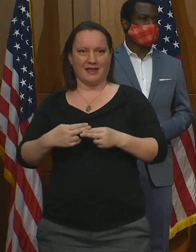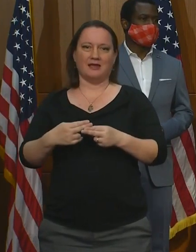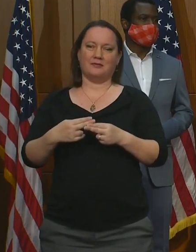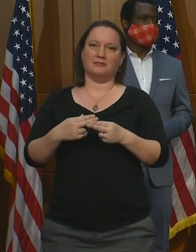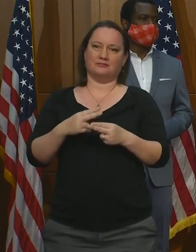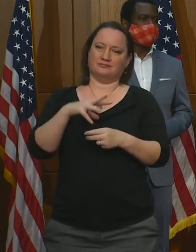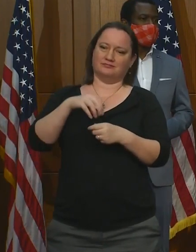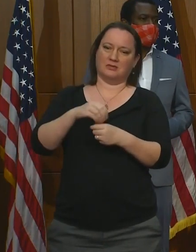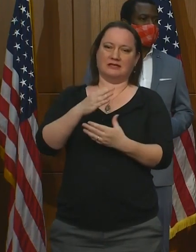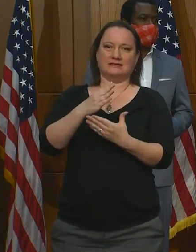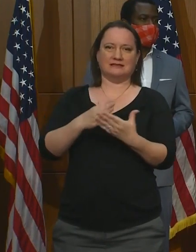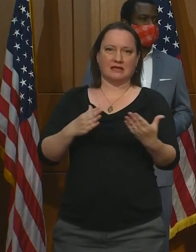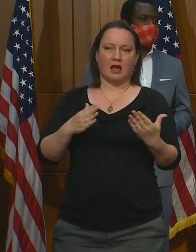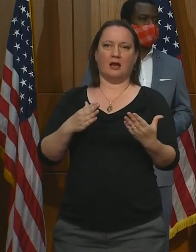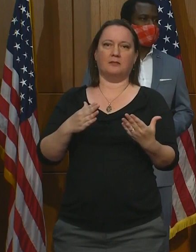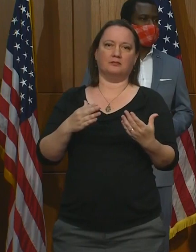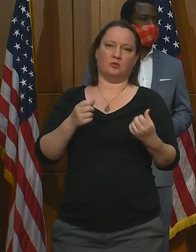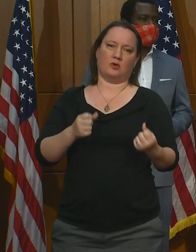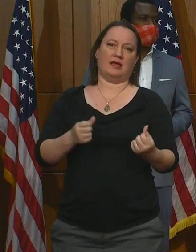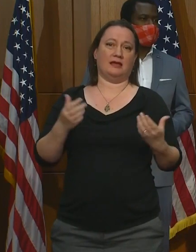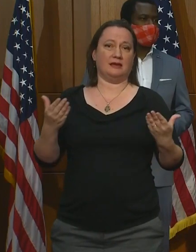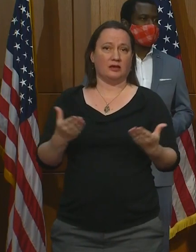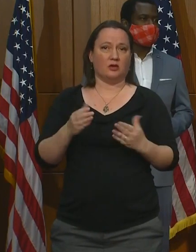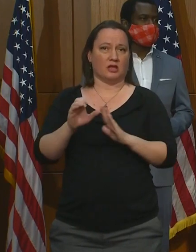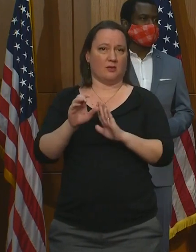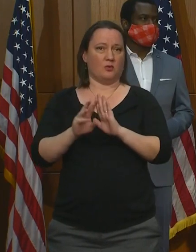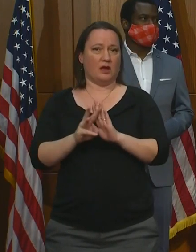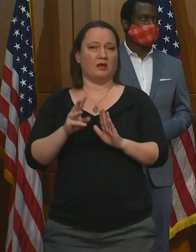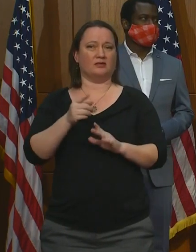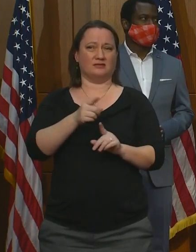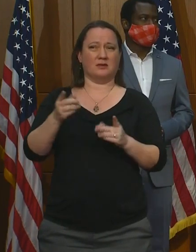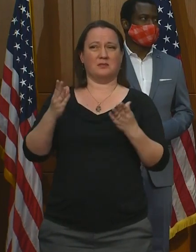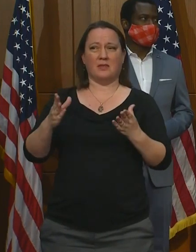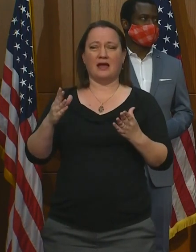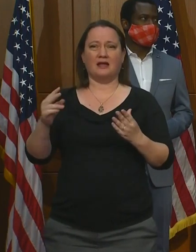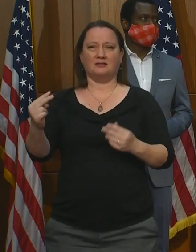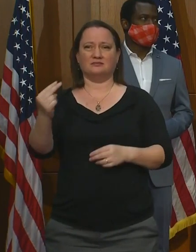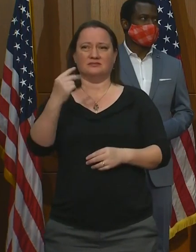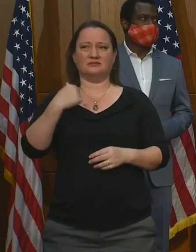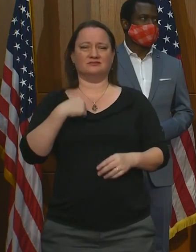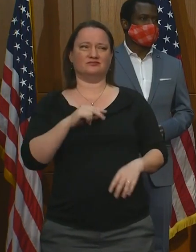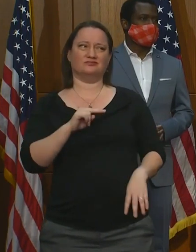MY NAME BEARS SOME WEIGHT HERE AT LEAST IN THE COMMONWEALTH